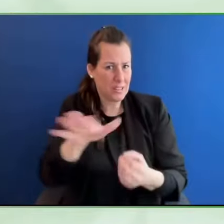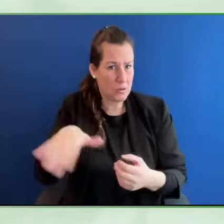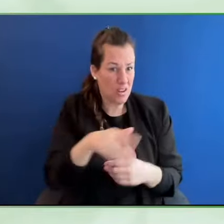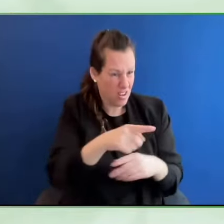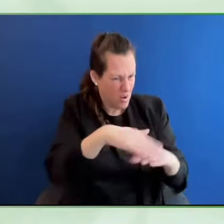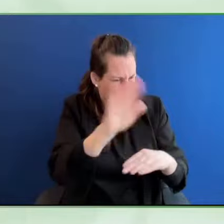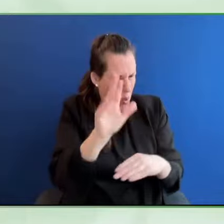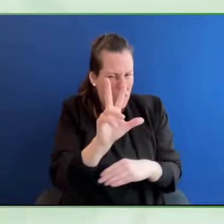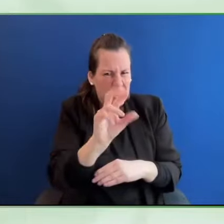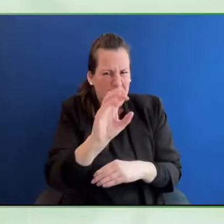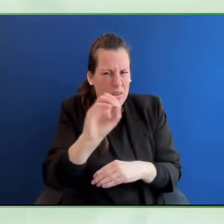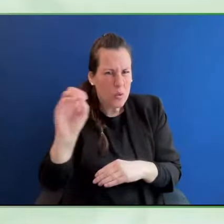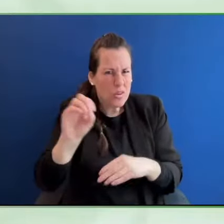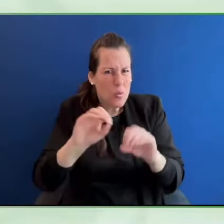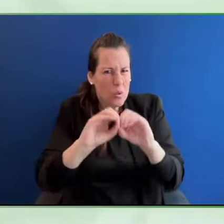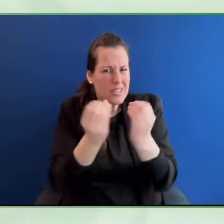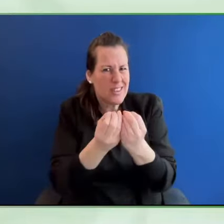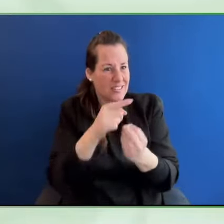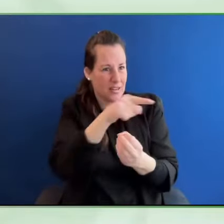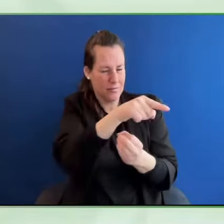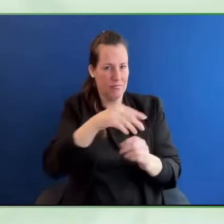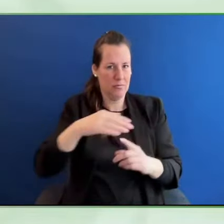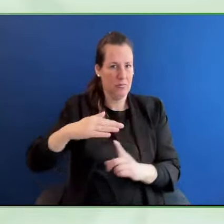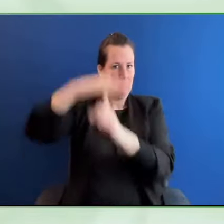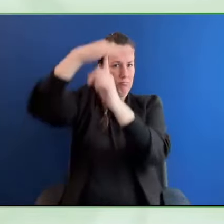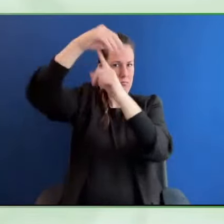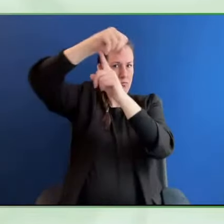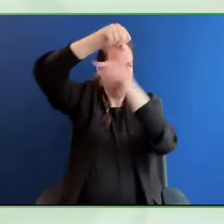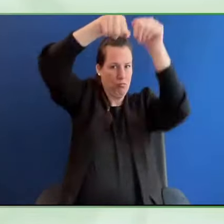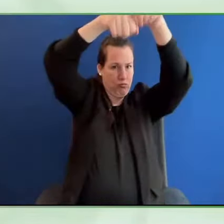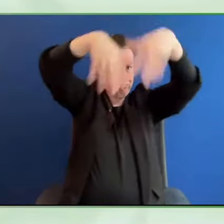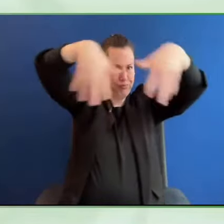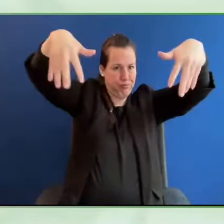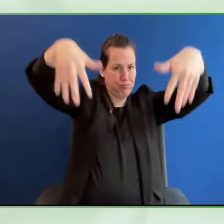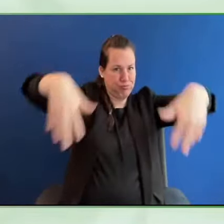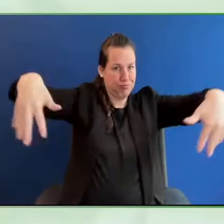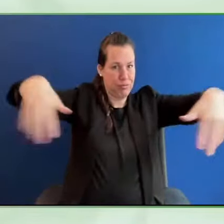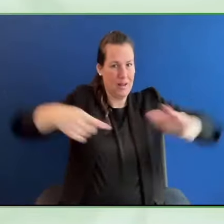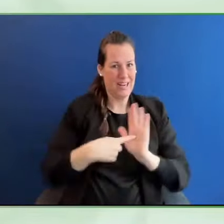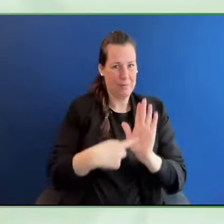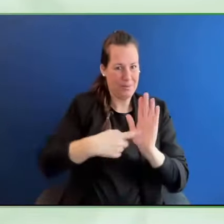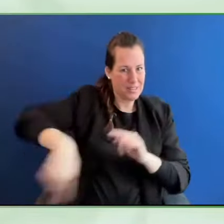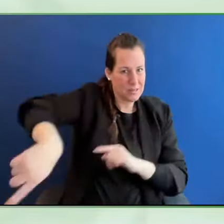So we definitely are looking more outside of Europe to improve what we do.